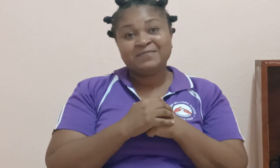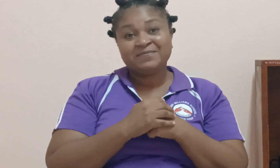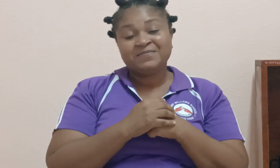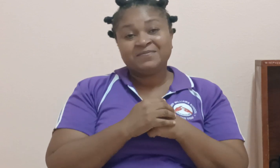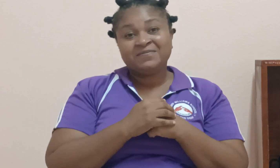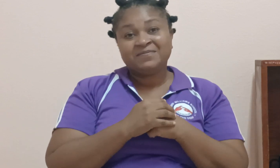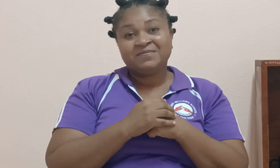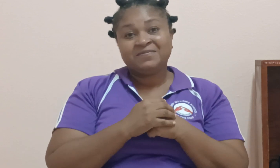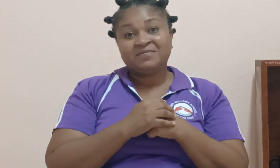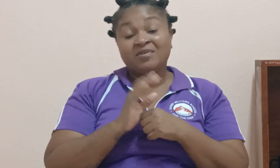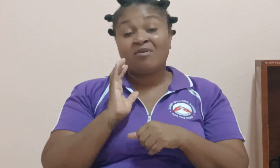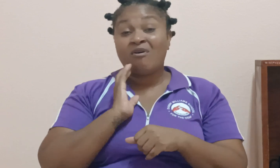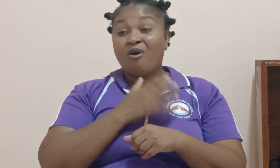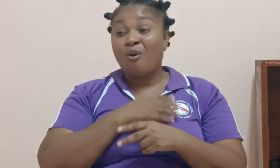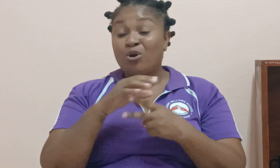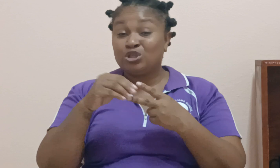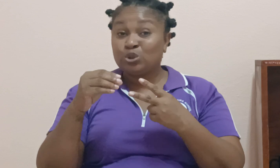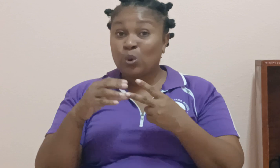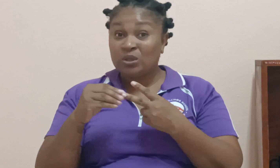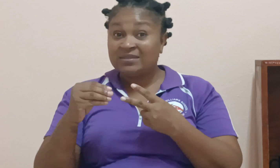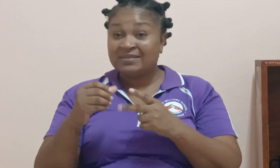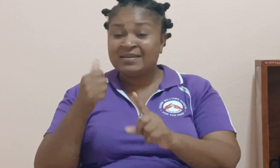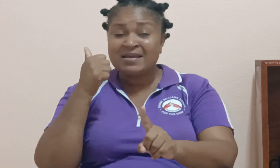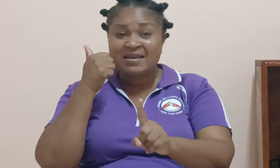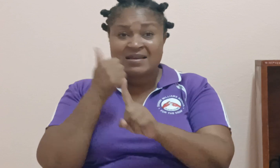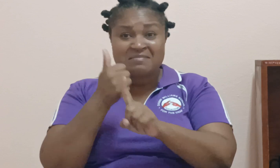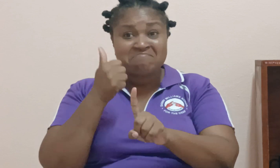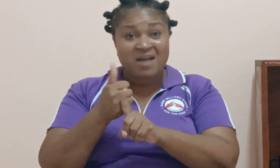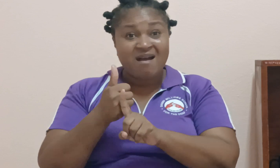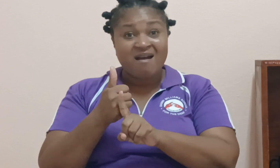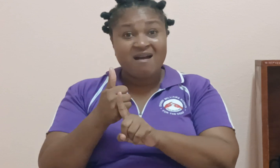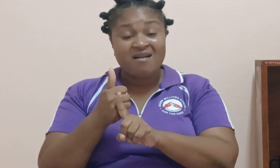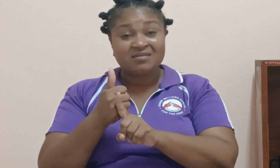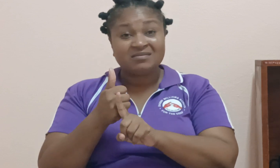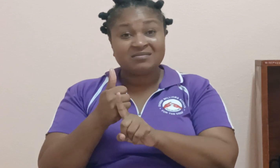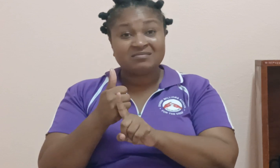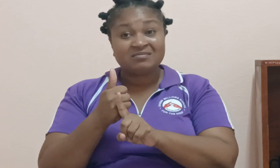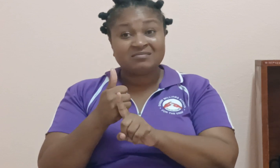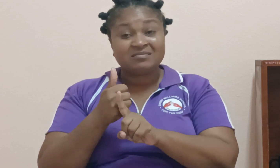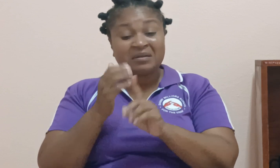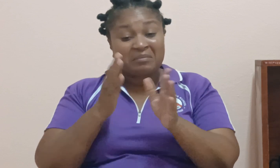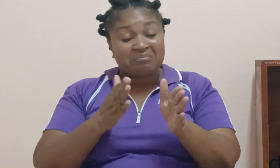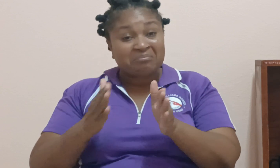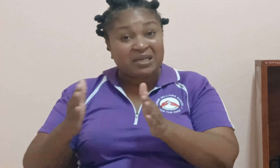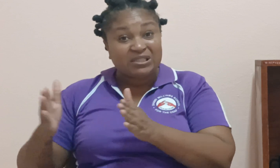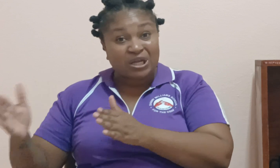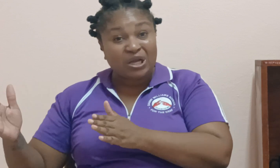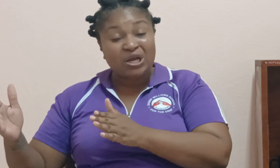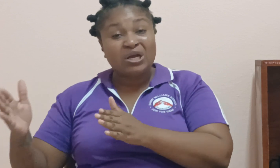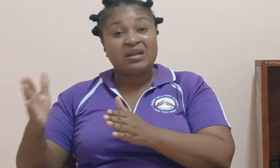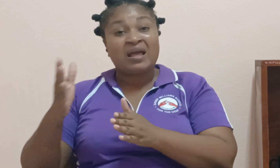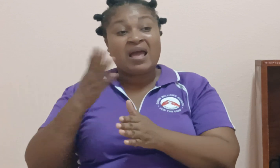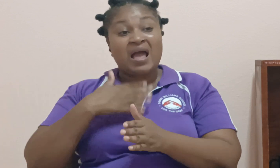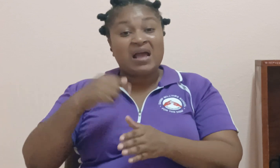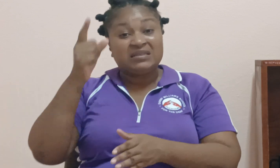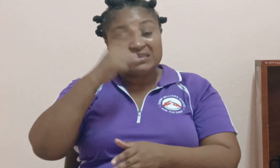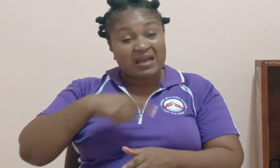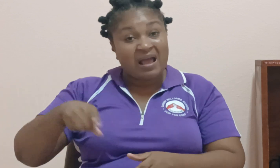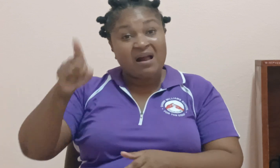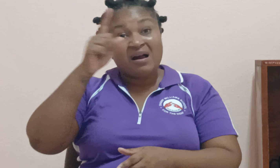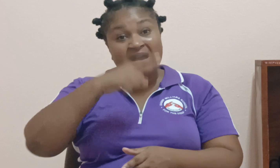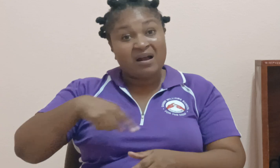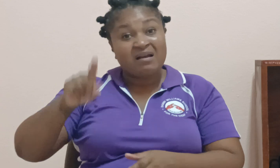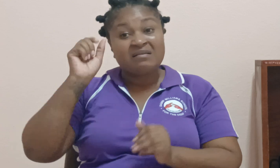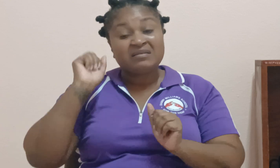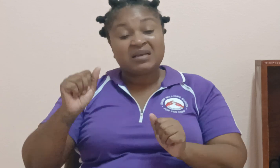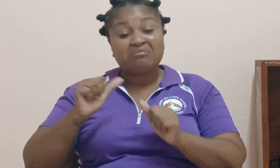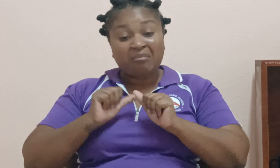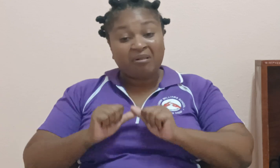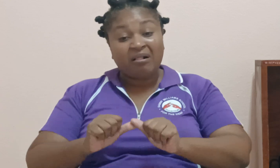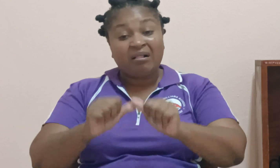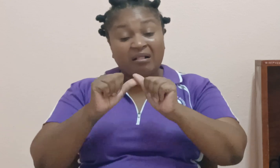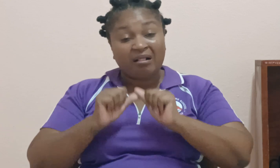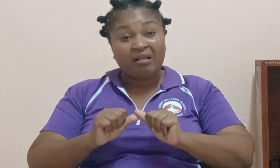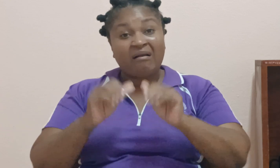**Our choices impact the patterns and cycles that can be perpetuated from one